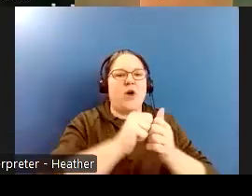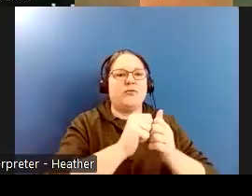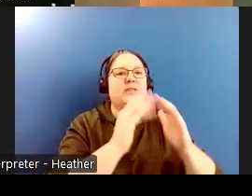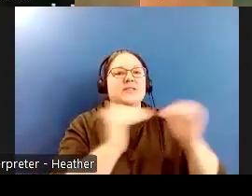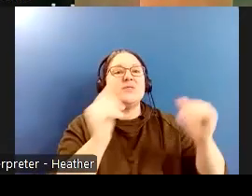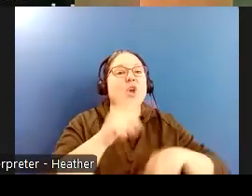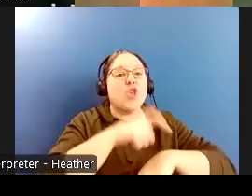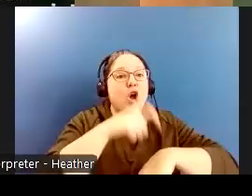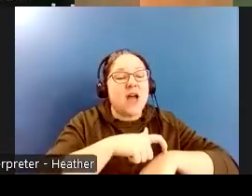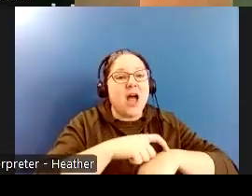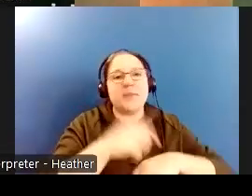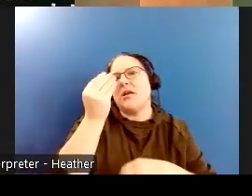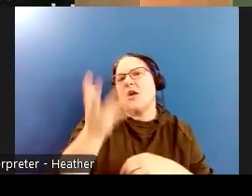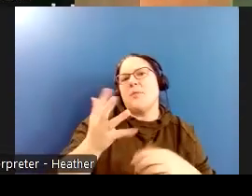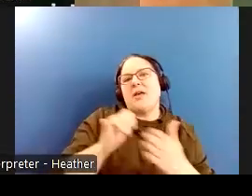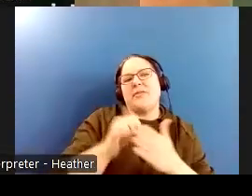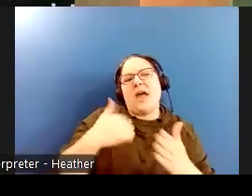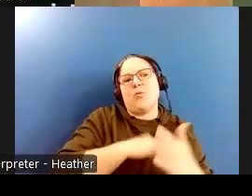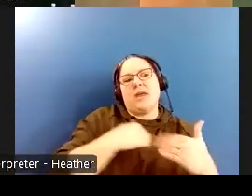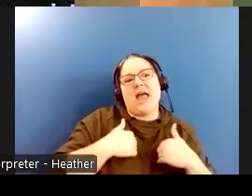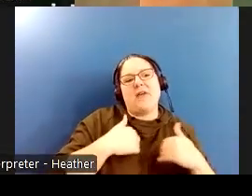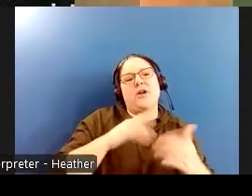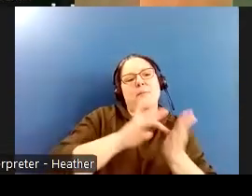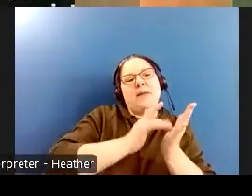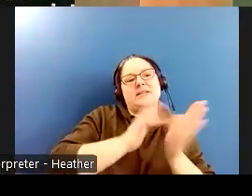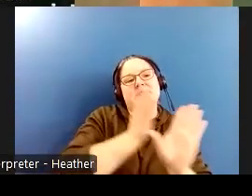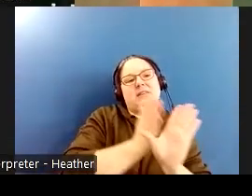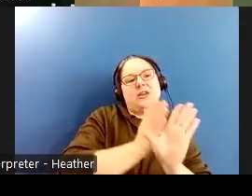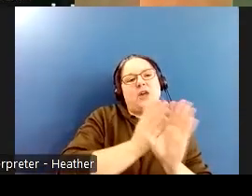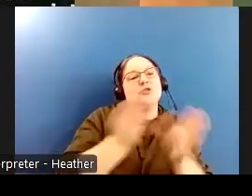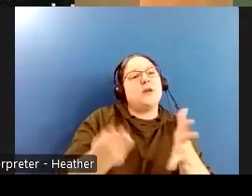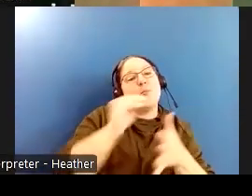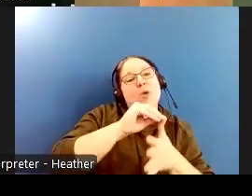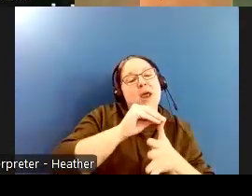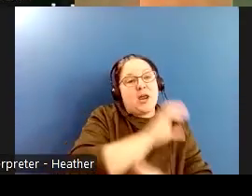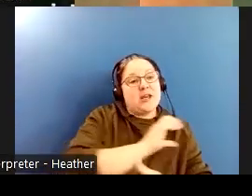we do have a medicine and psychiatry primary care clinic in um, located over at Strong Ties and All